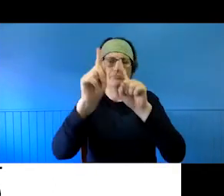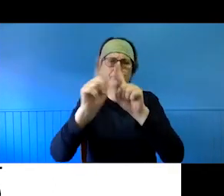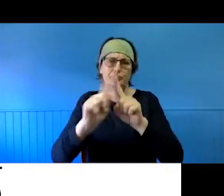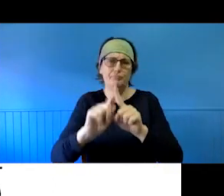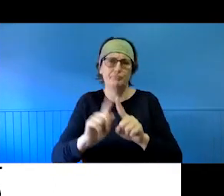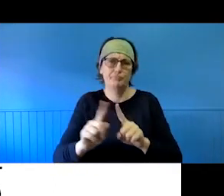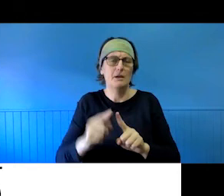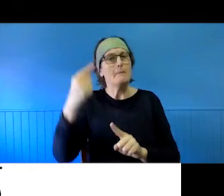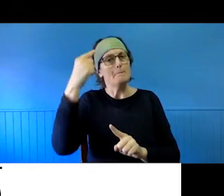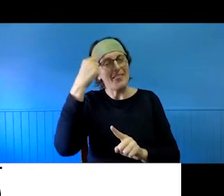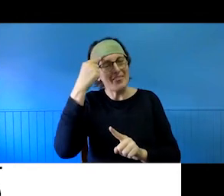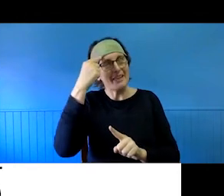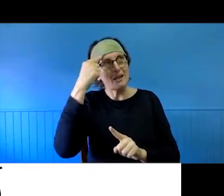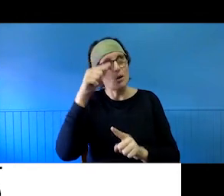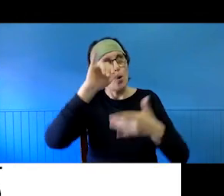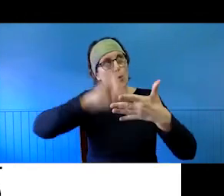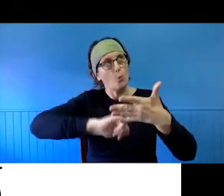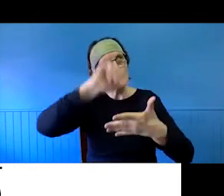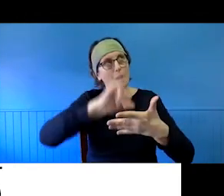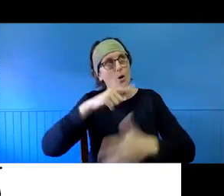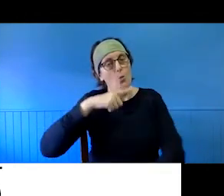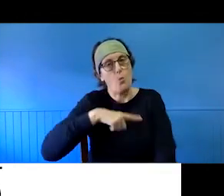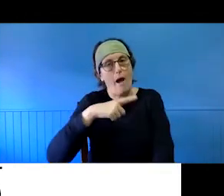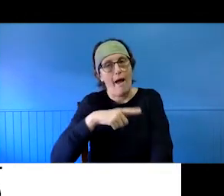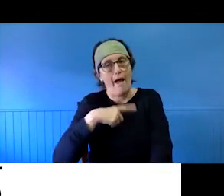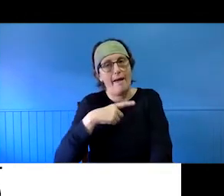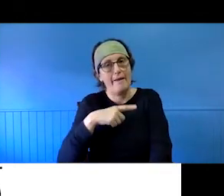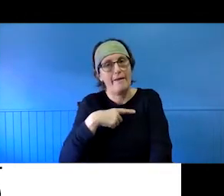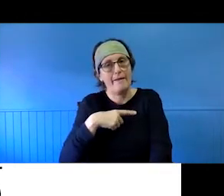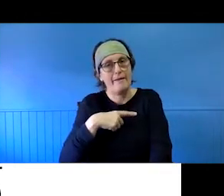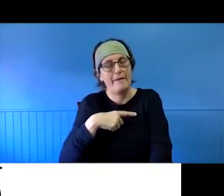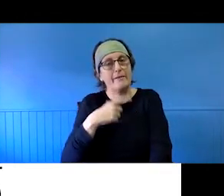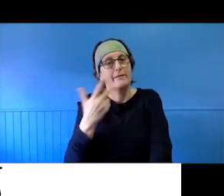But think through why you want to be using a particular app. Remember, go